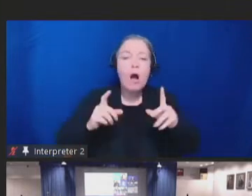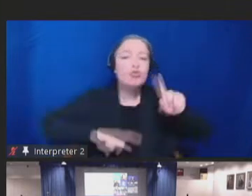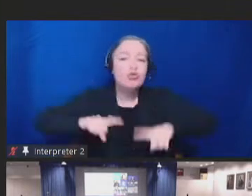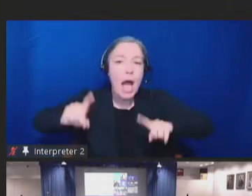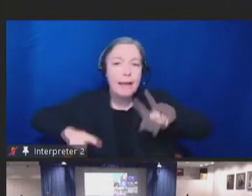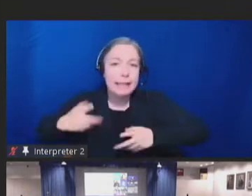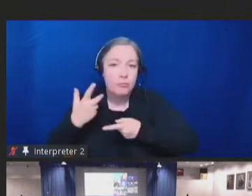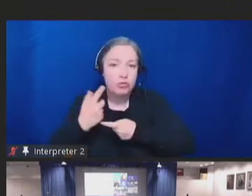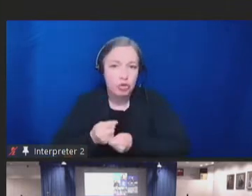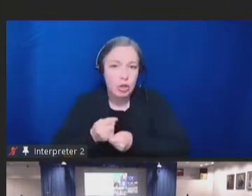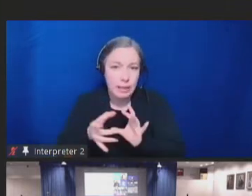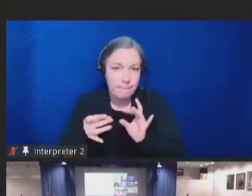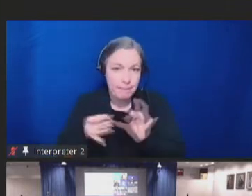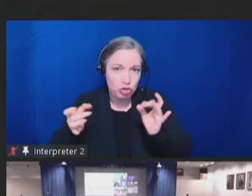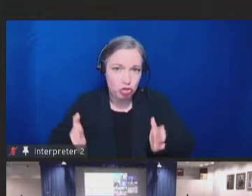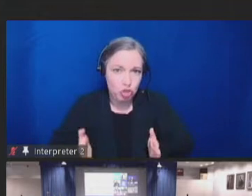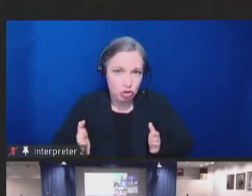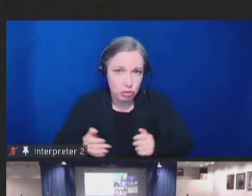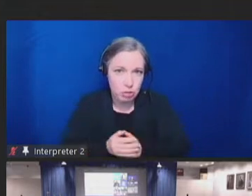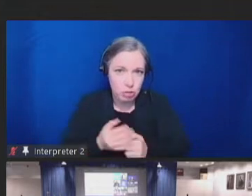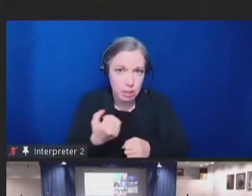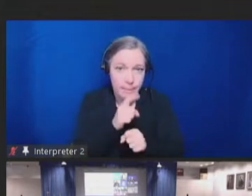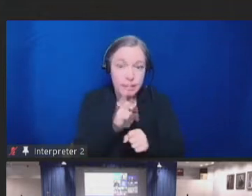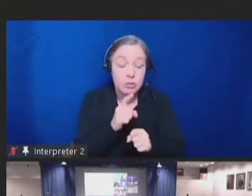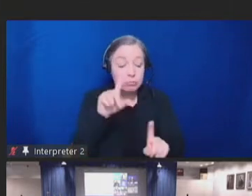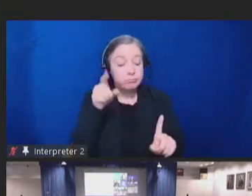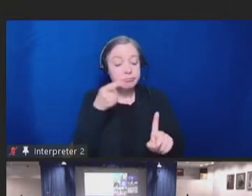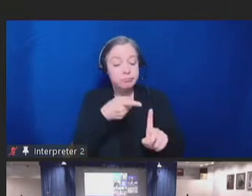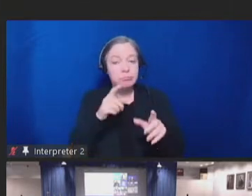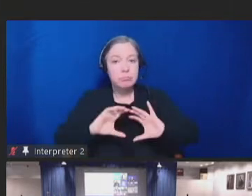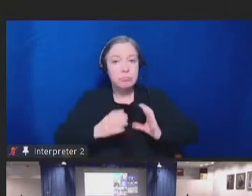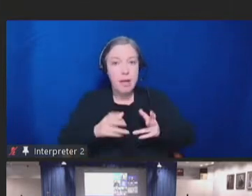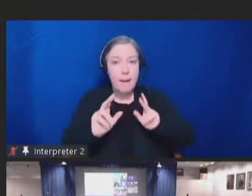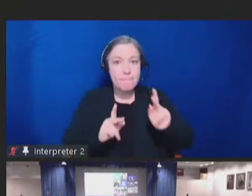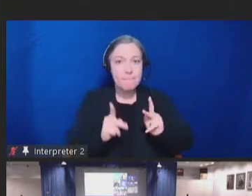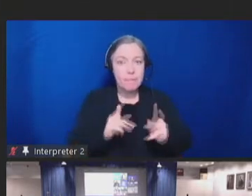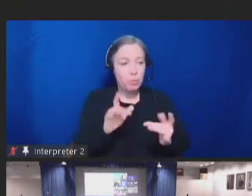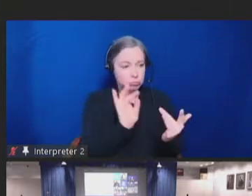that those in target audiences that you are trying to reach are getting information from